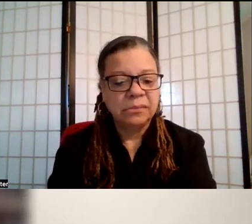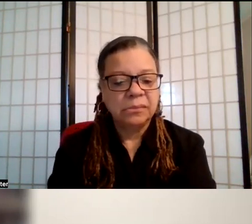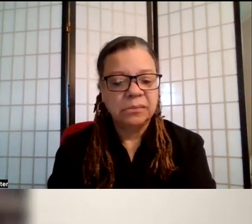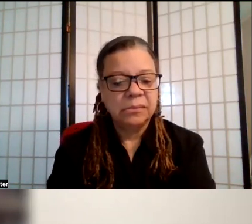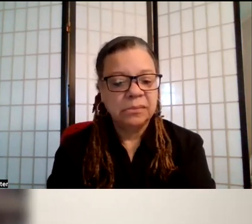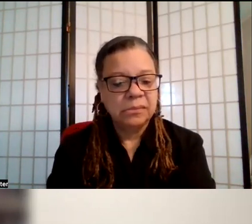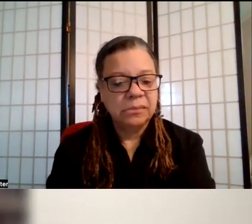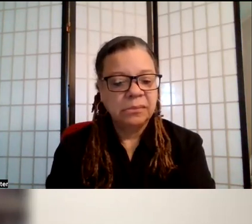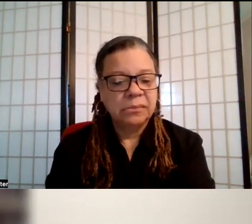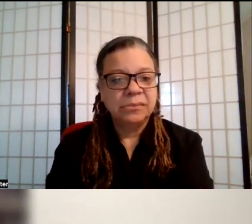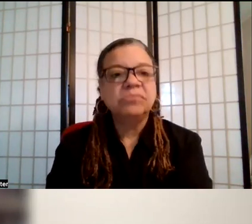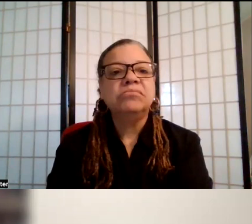Please find the passage.